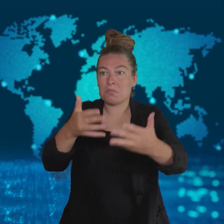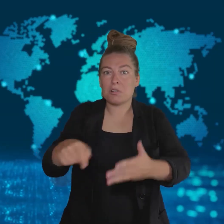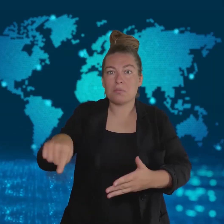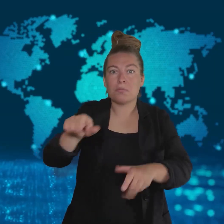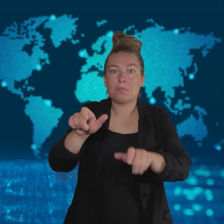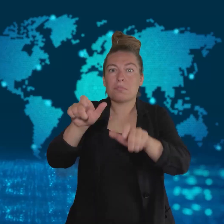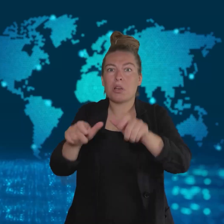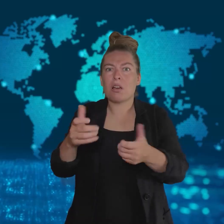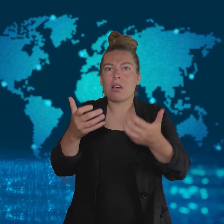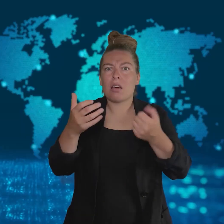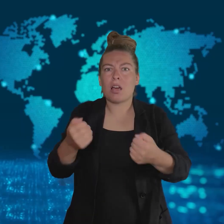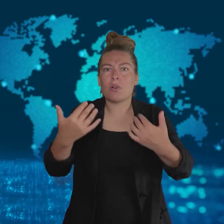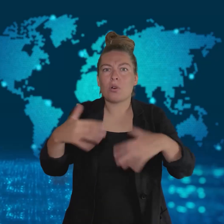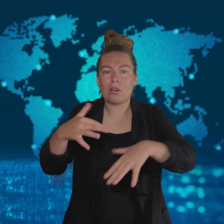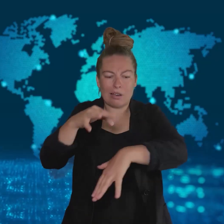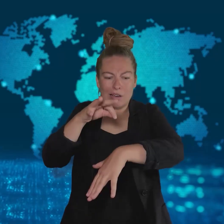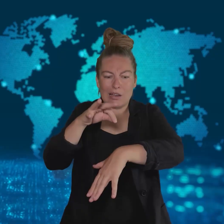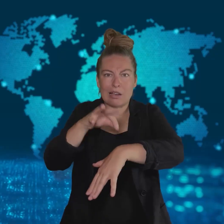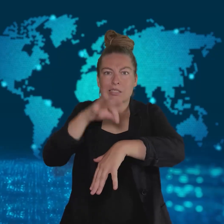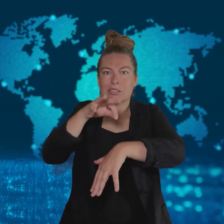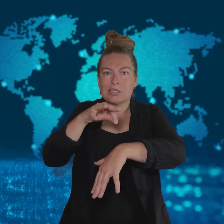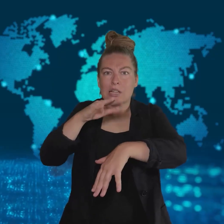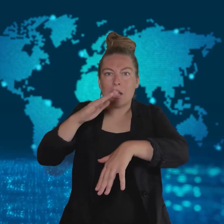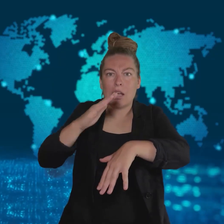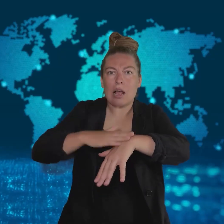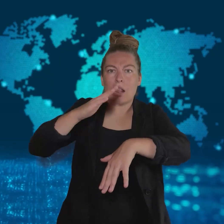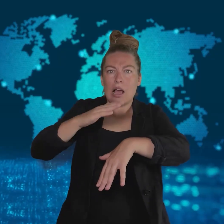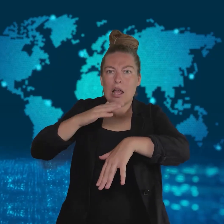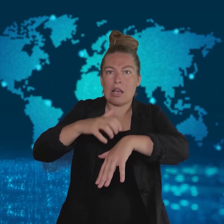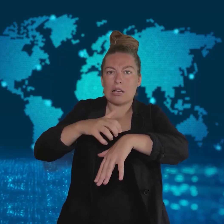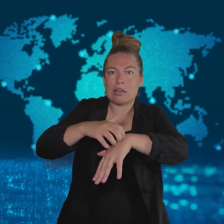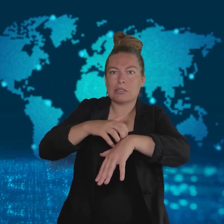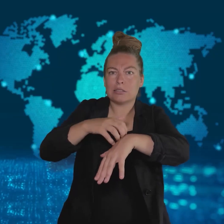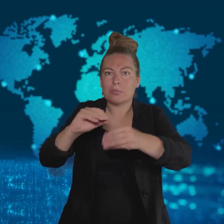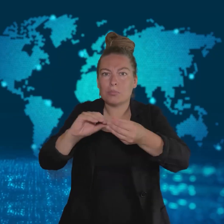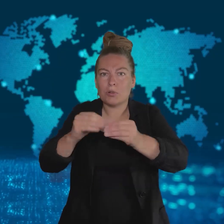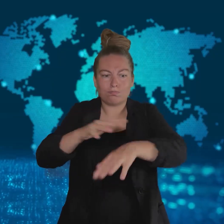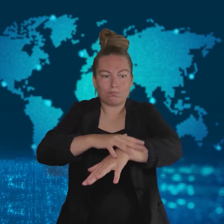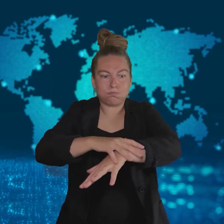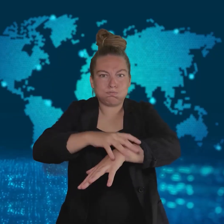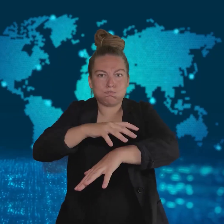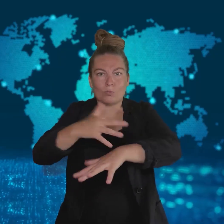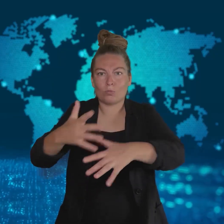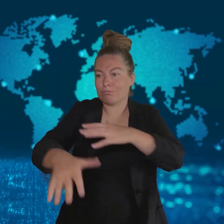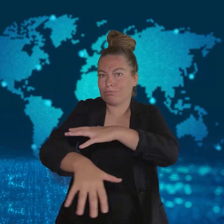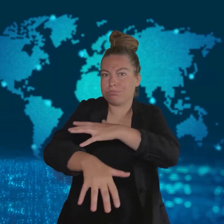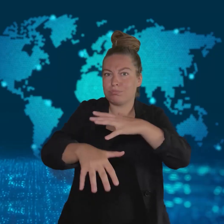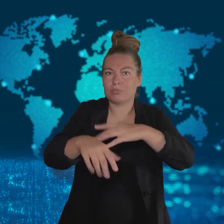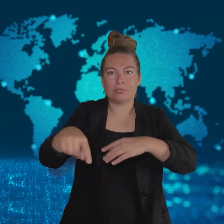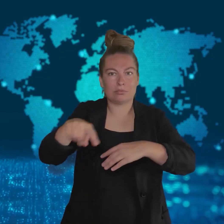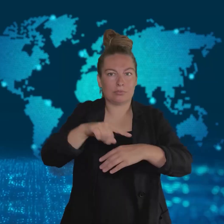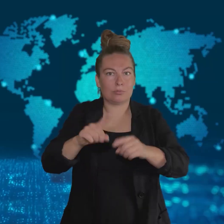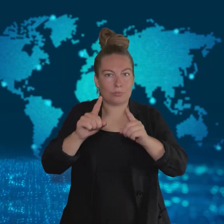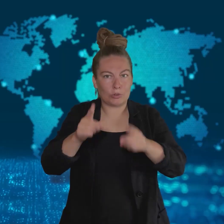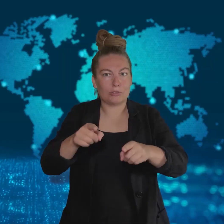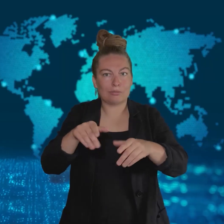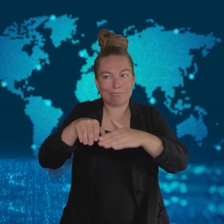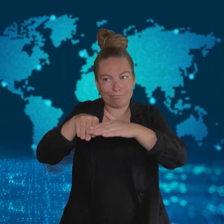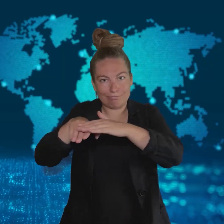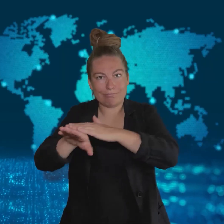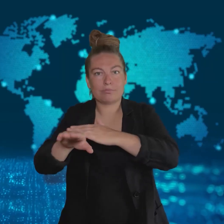Authorities sealed off parts of the area.